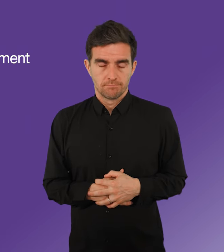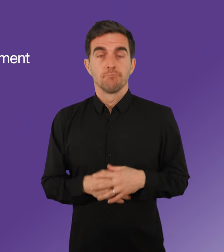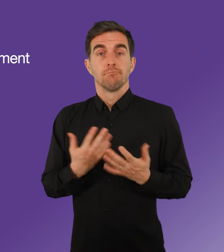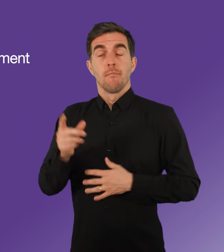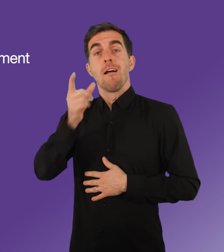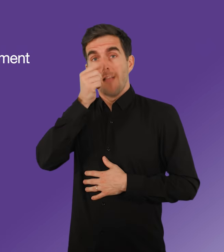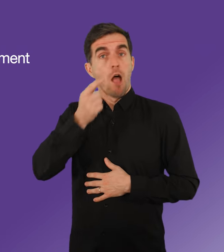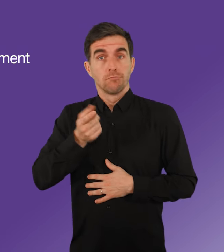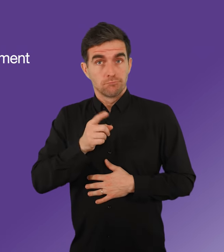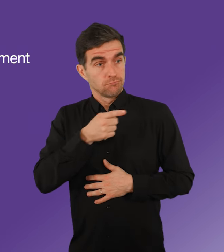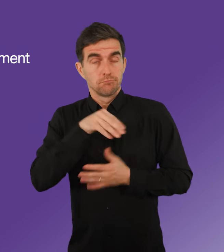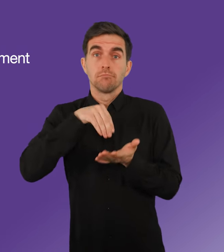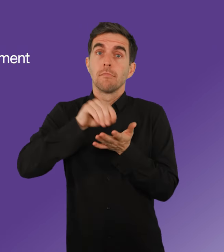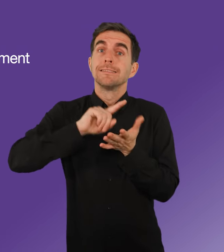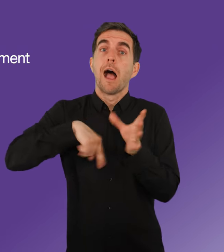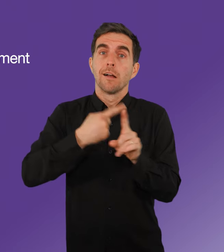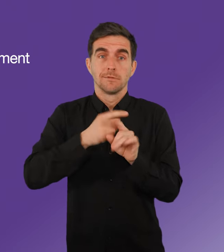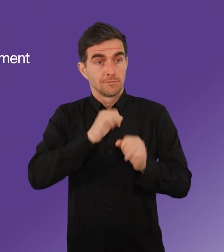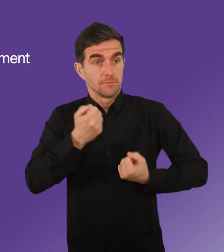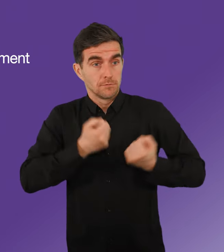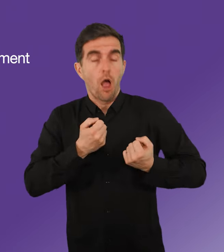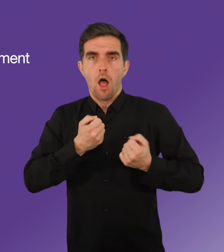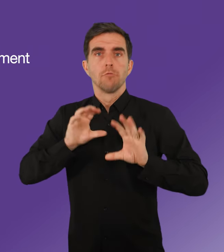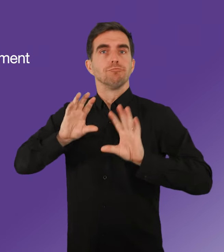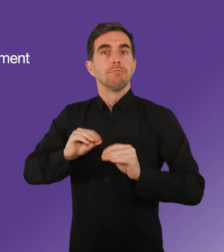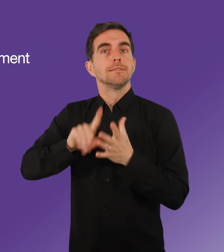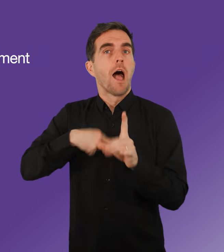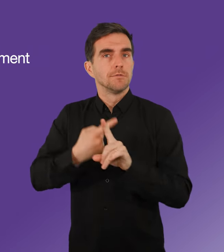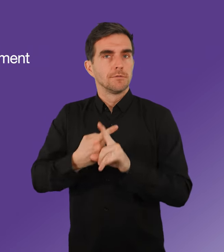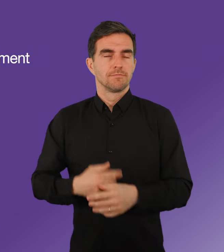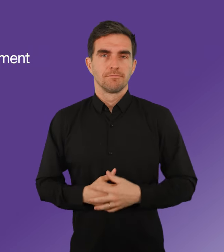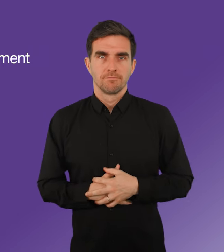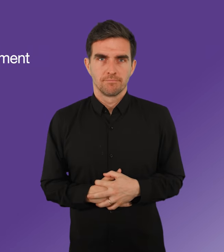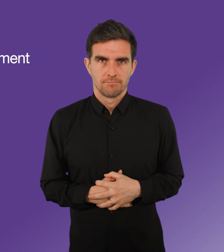They can also cancel tax for their vehicle.